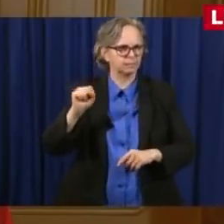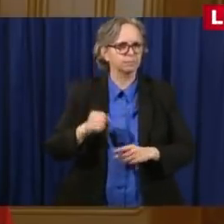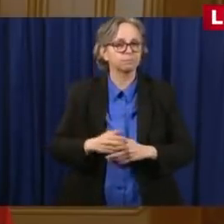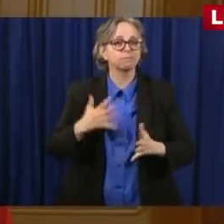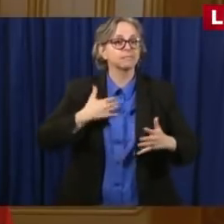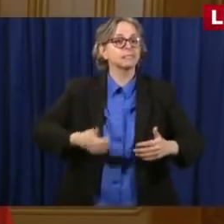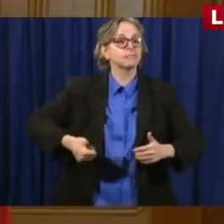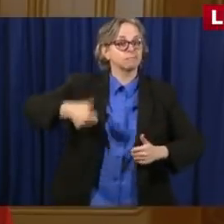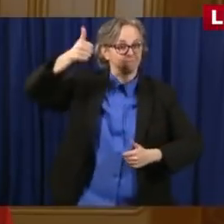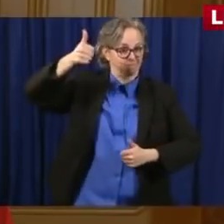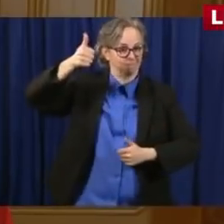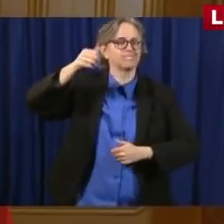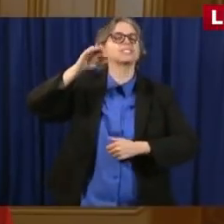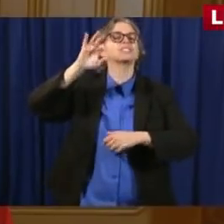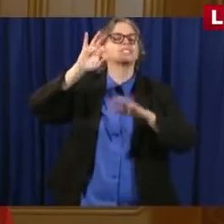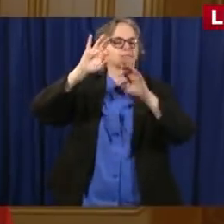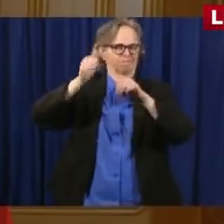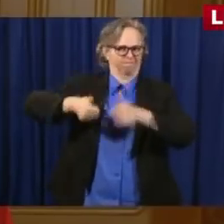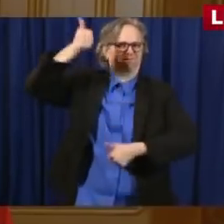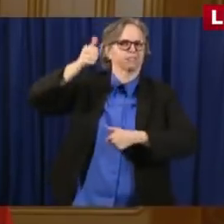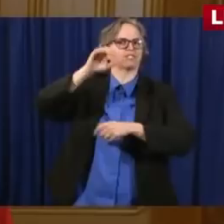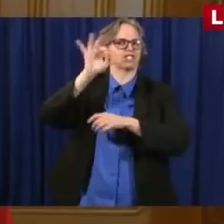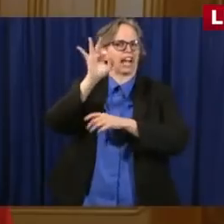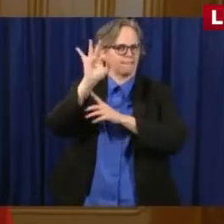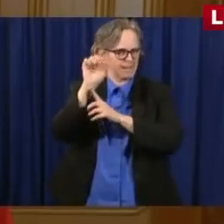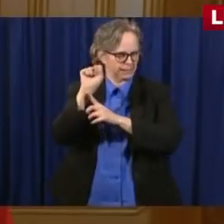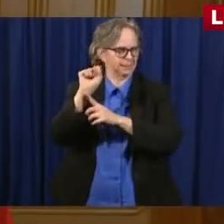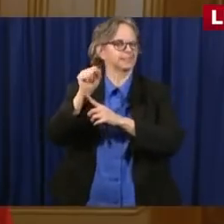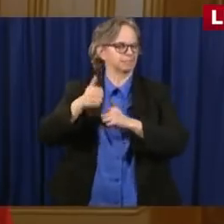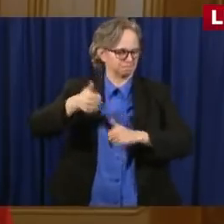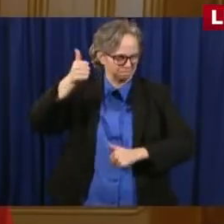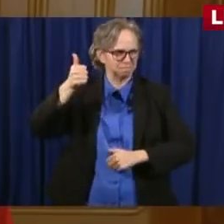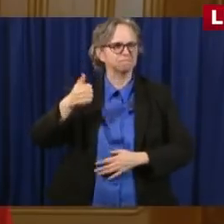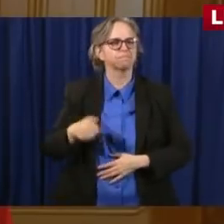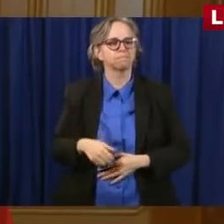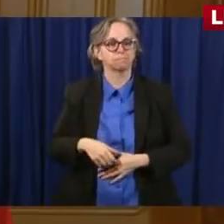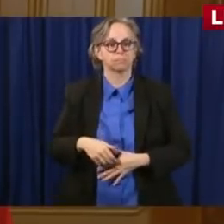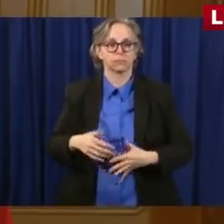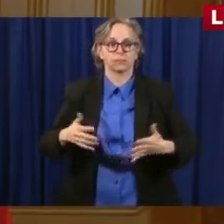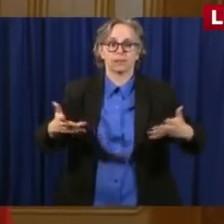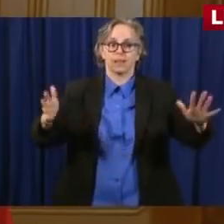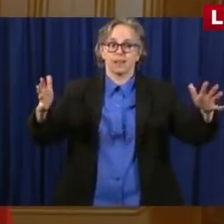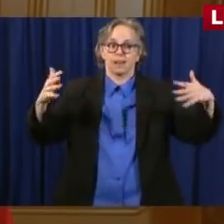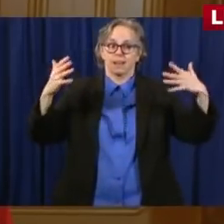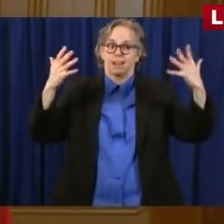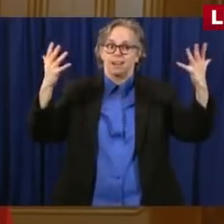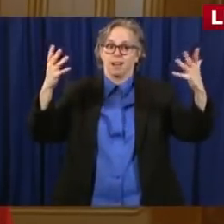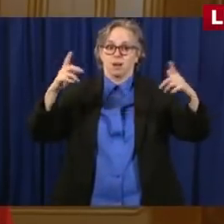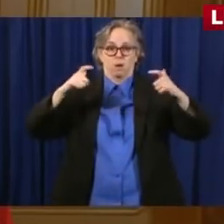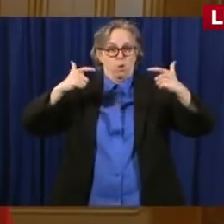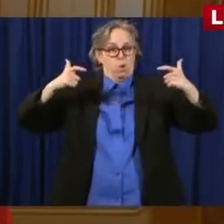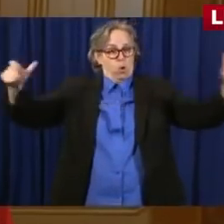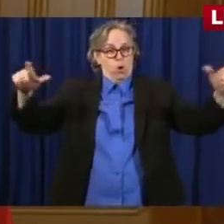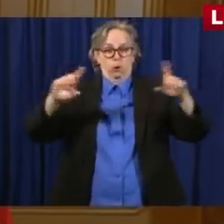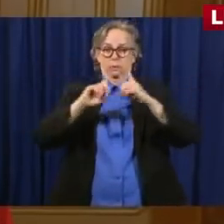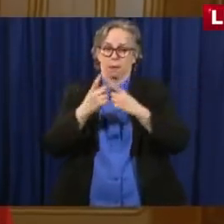KIM WILL BE COMING UP ON THE SCREEN IN A MINUTE. KIM HEADS UP JOBS AND FAMILY SERVICES.